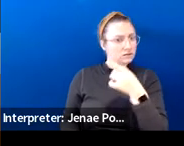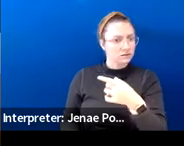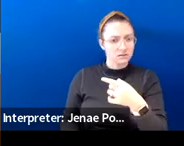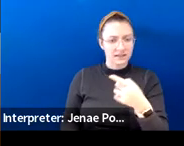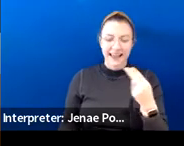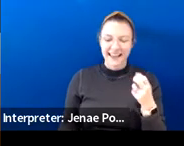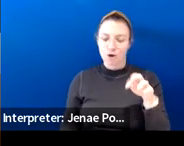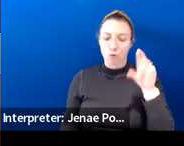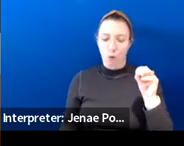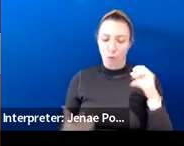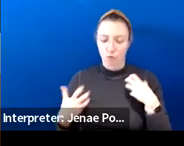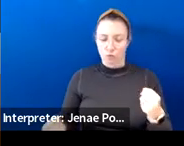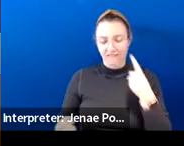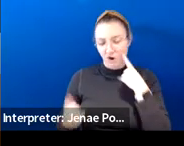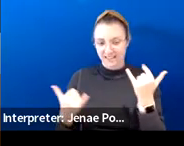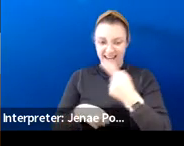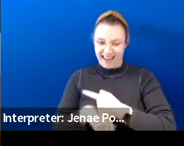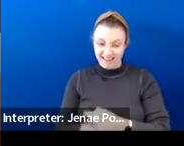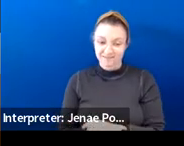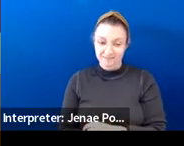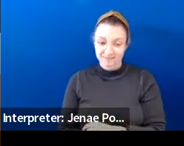Just having a little bit of recognition for these people goes a long way.